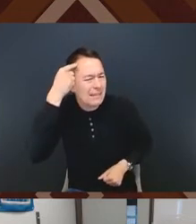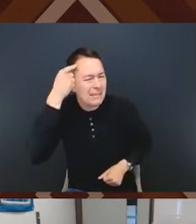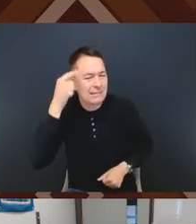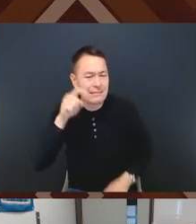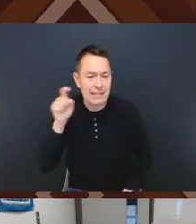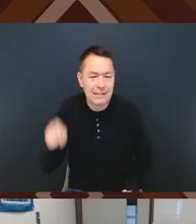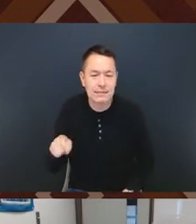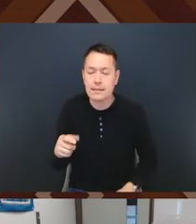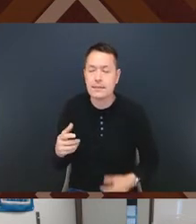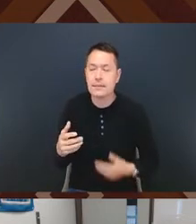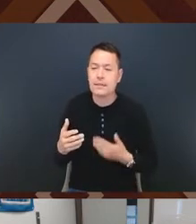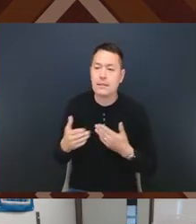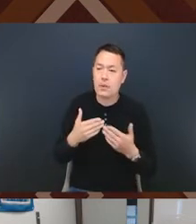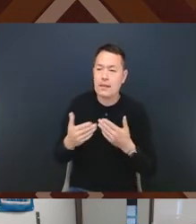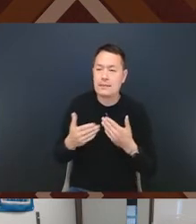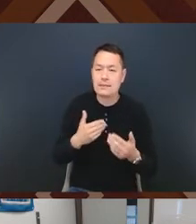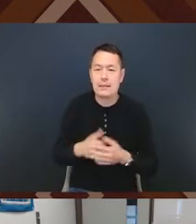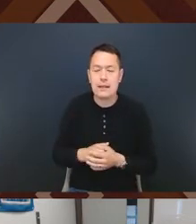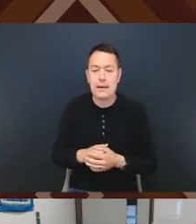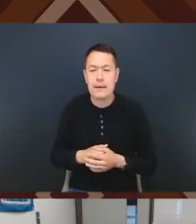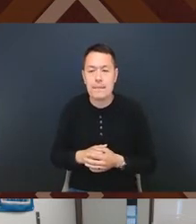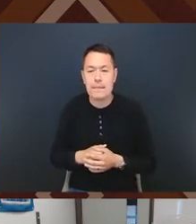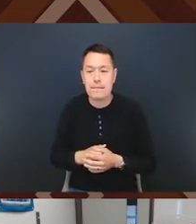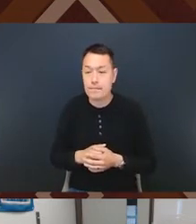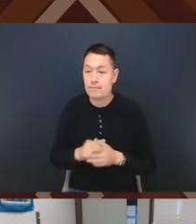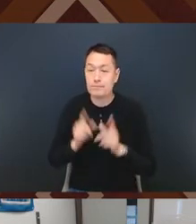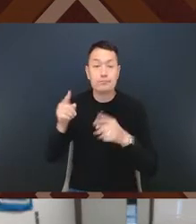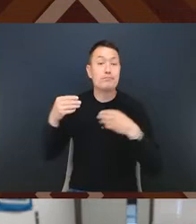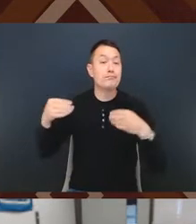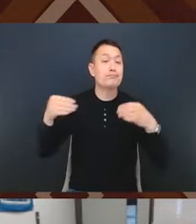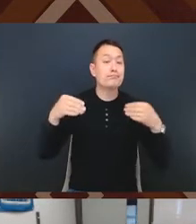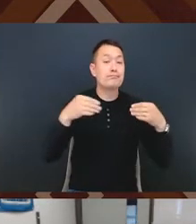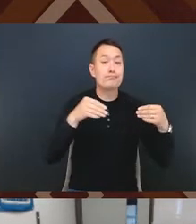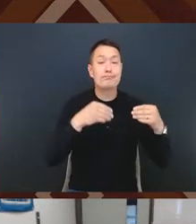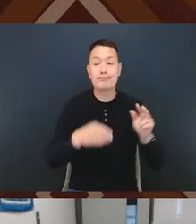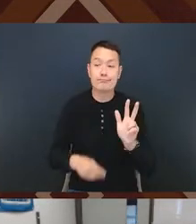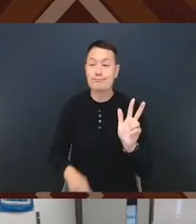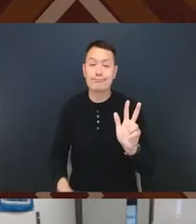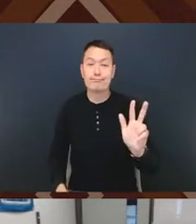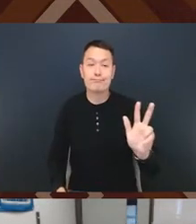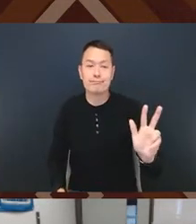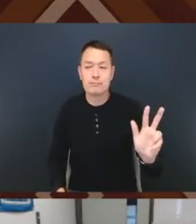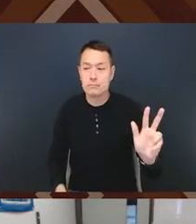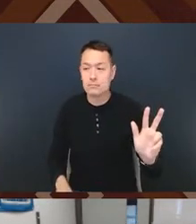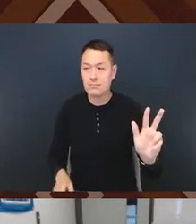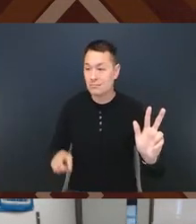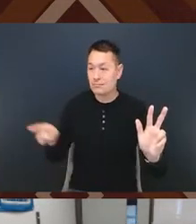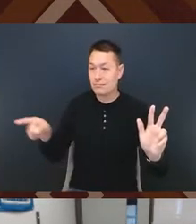and they were at Sam's Club. Right. Just for the reason that that anybody would go to Sam's Club.